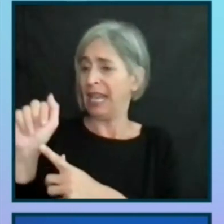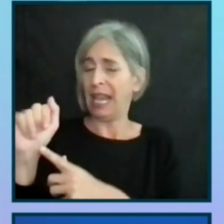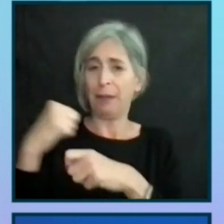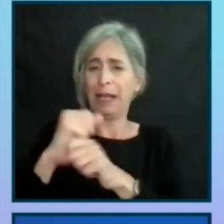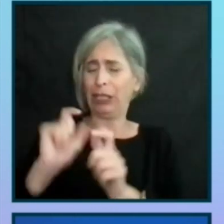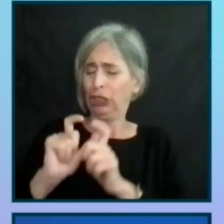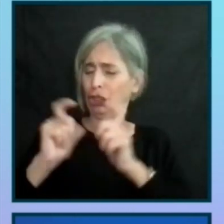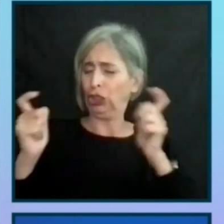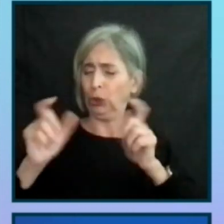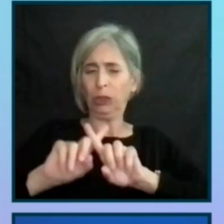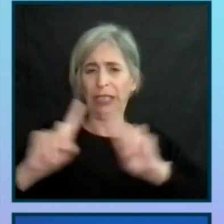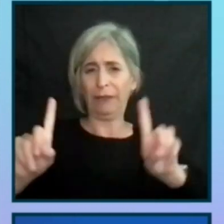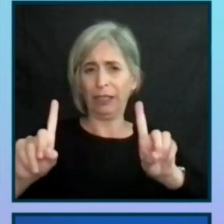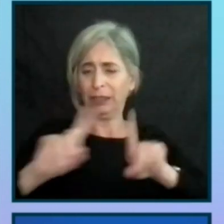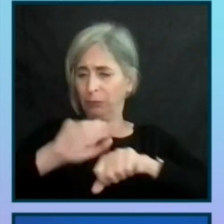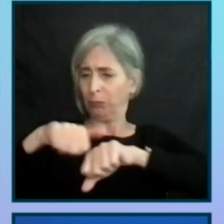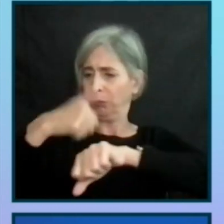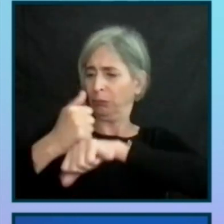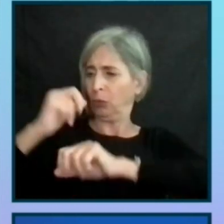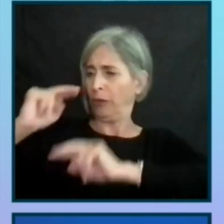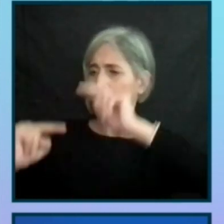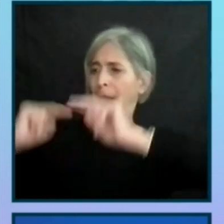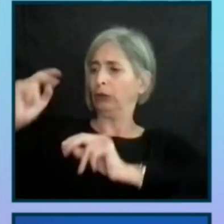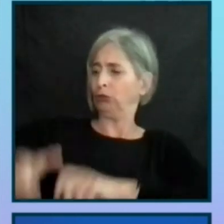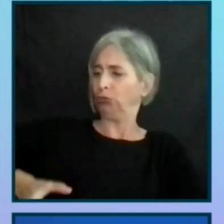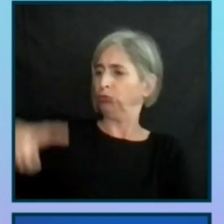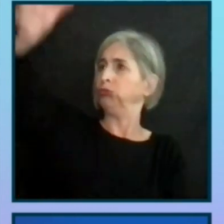when it comes to building buildings. You have to have a ramp